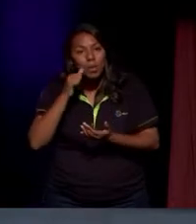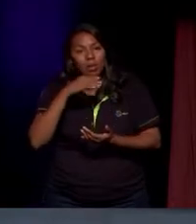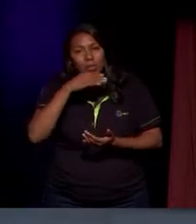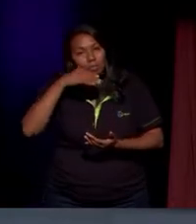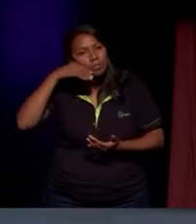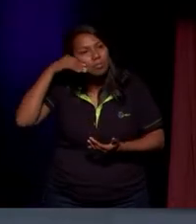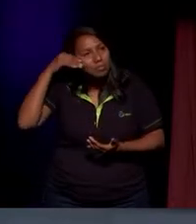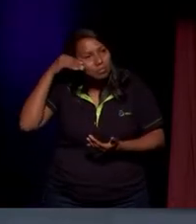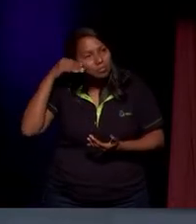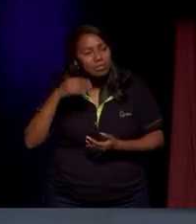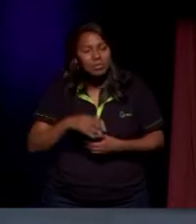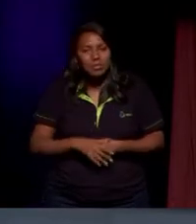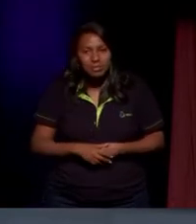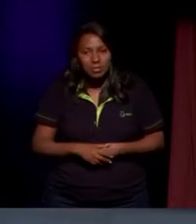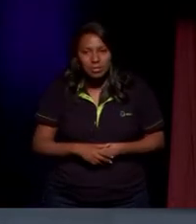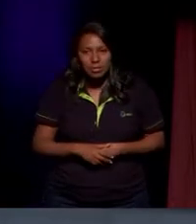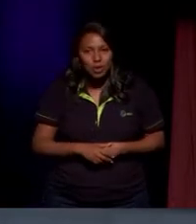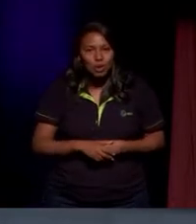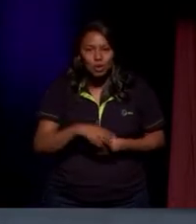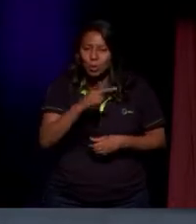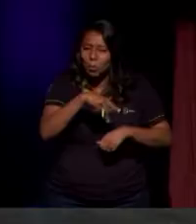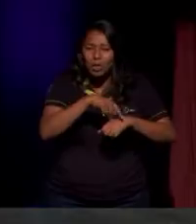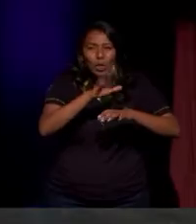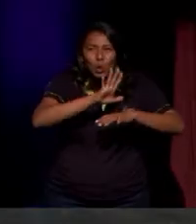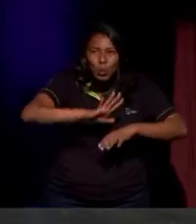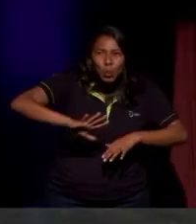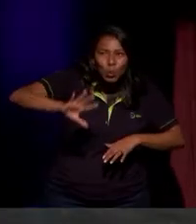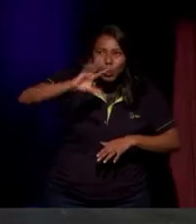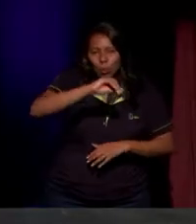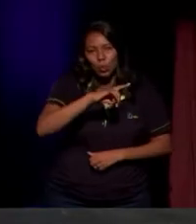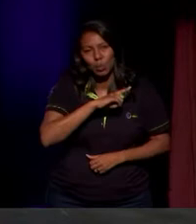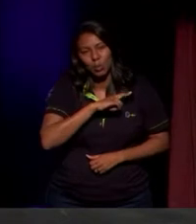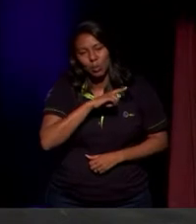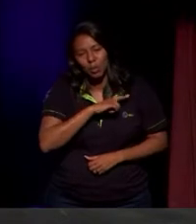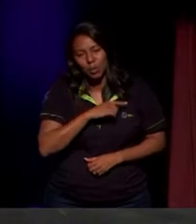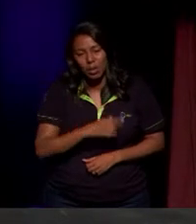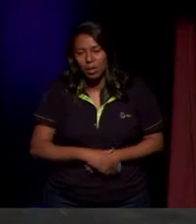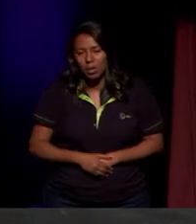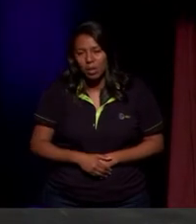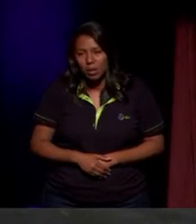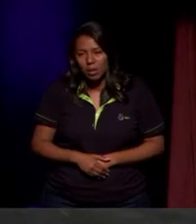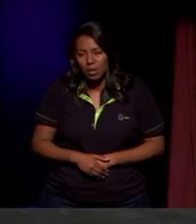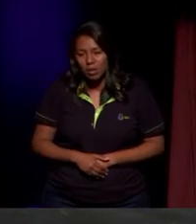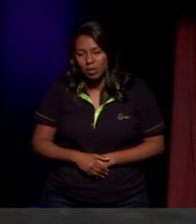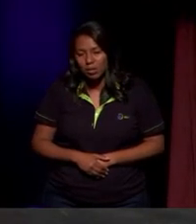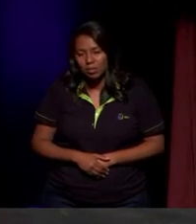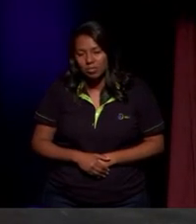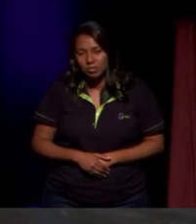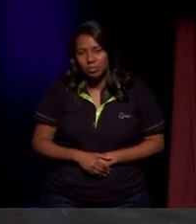be established throughout the country, even if she is today